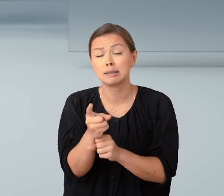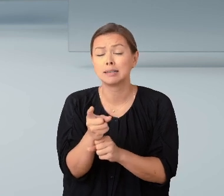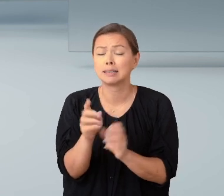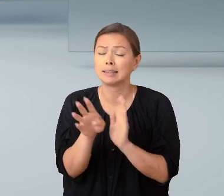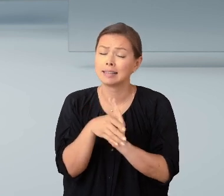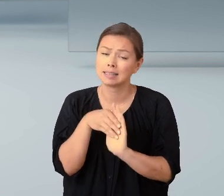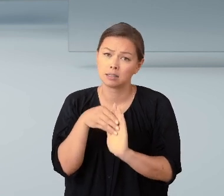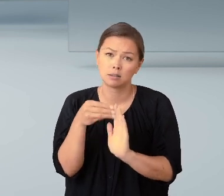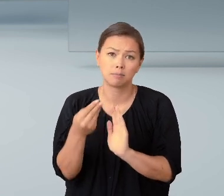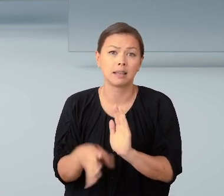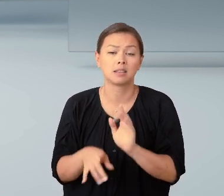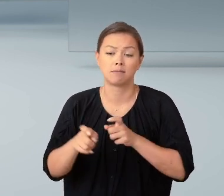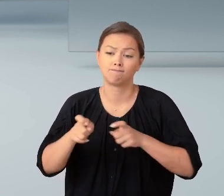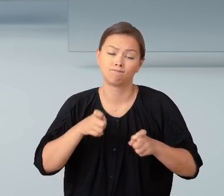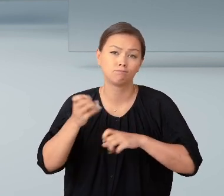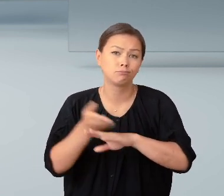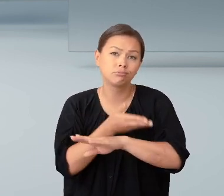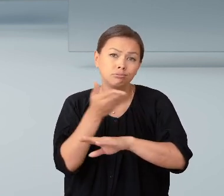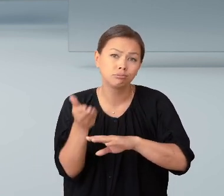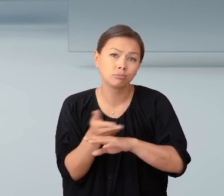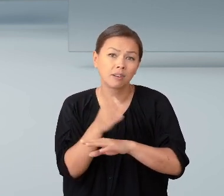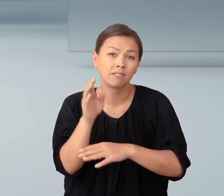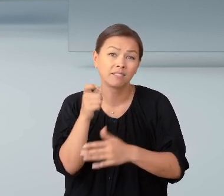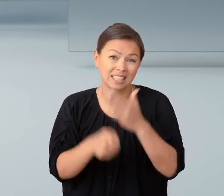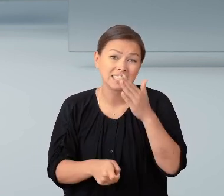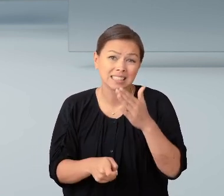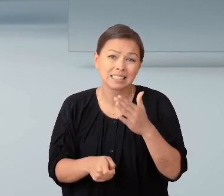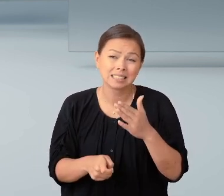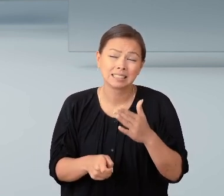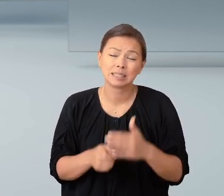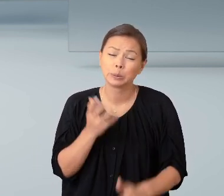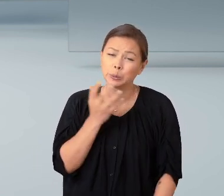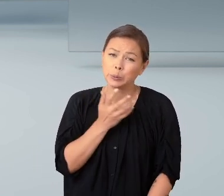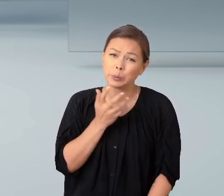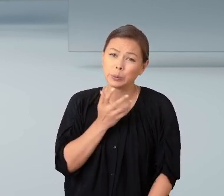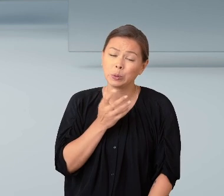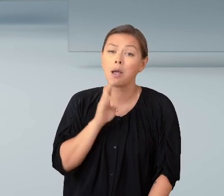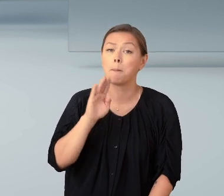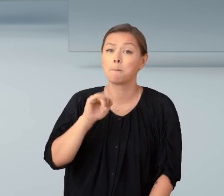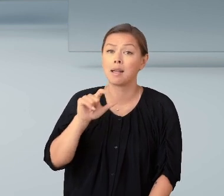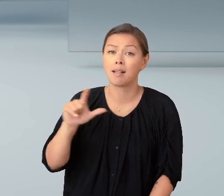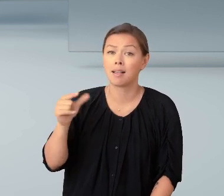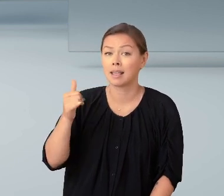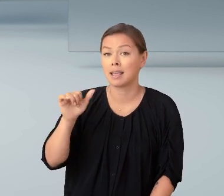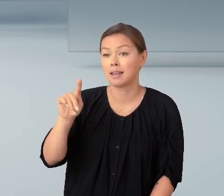Over a decade ago, Bill Gates spoke to you at Convergence and said that we would be able to run our business applications